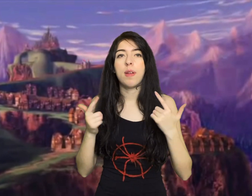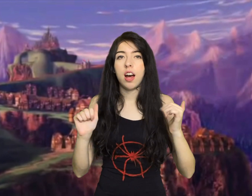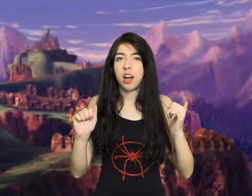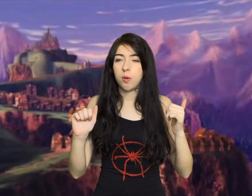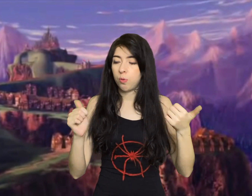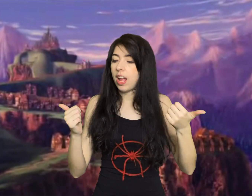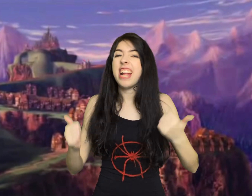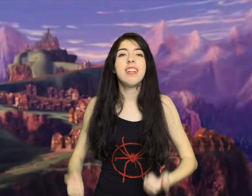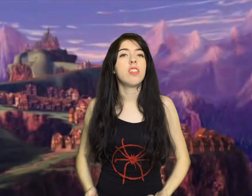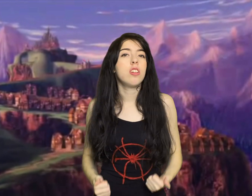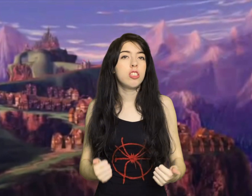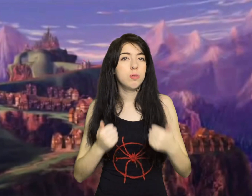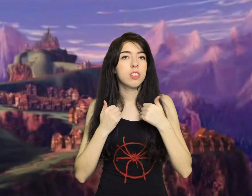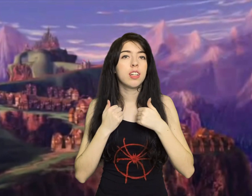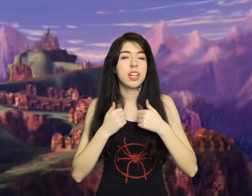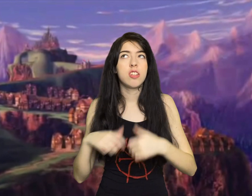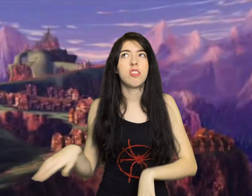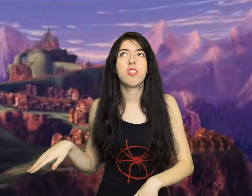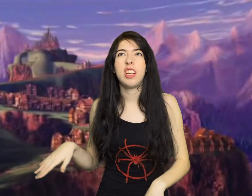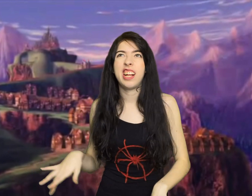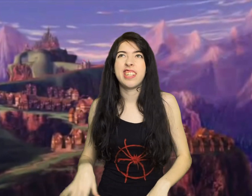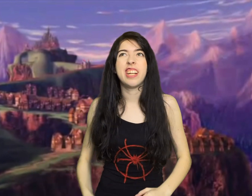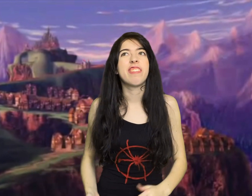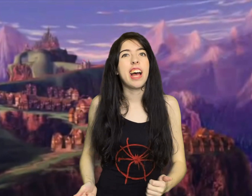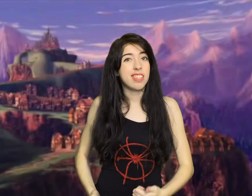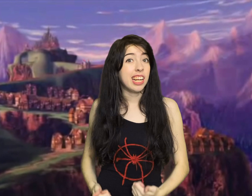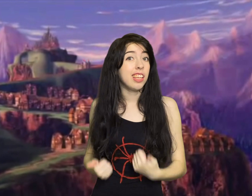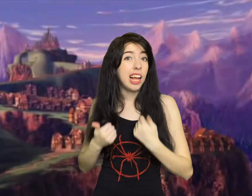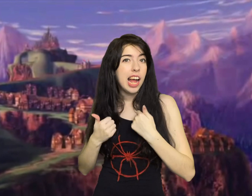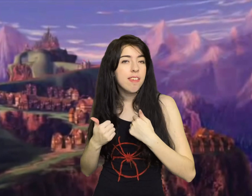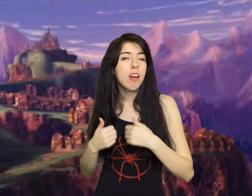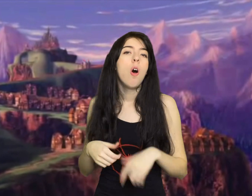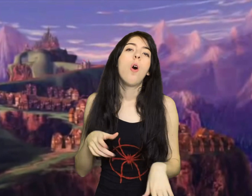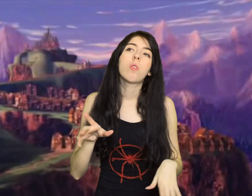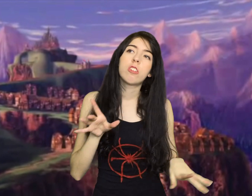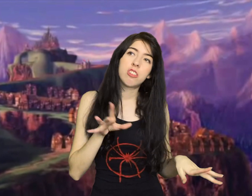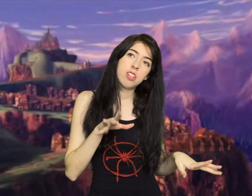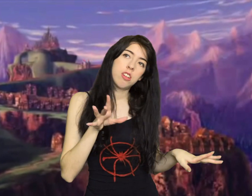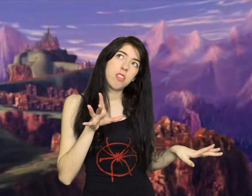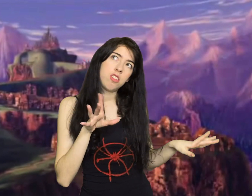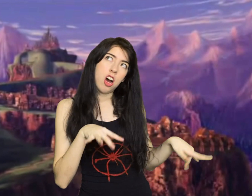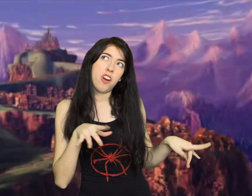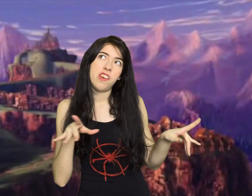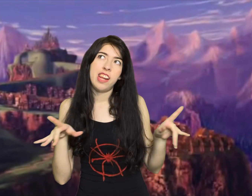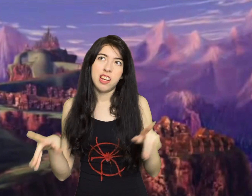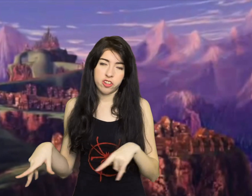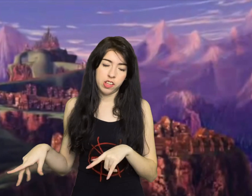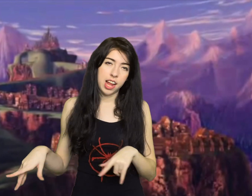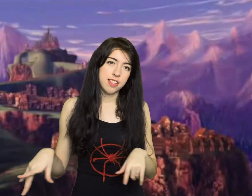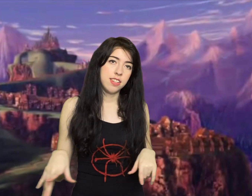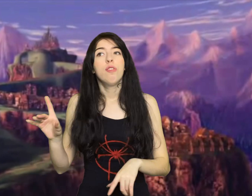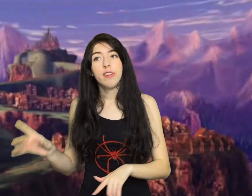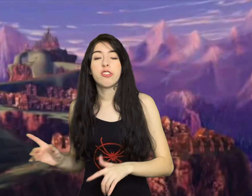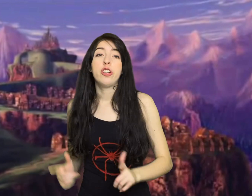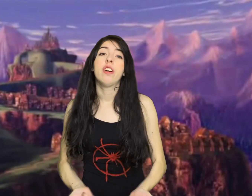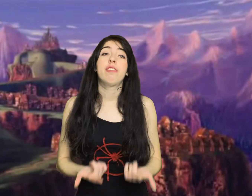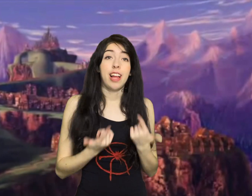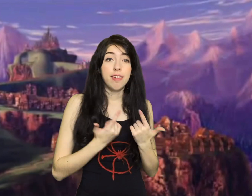A's also work i just usually like to think of that as like ALIVE or just a non-initialized version of life